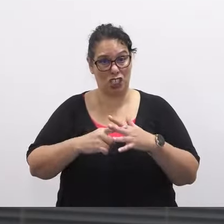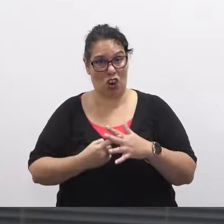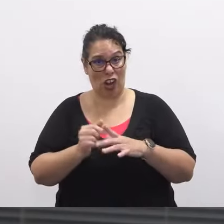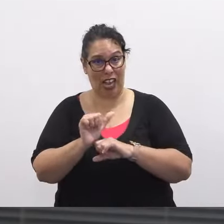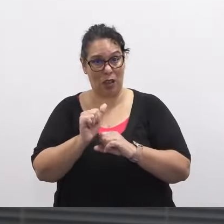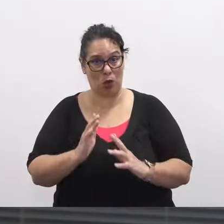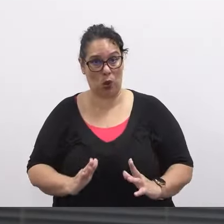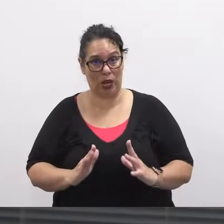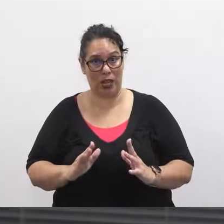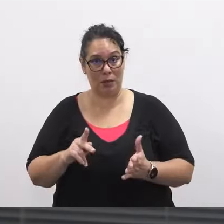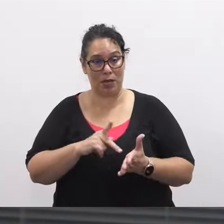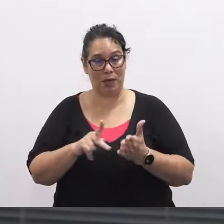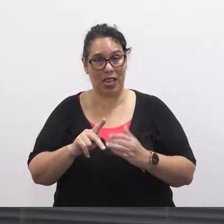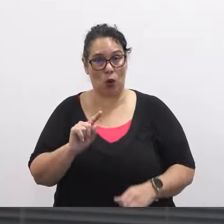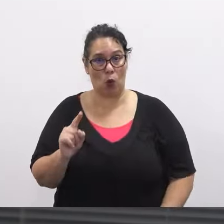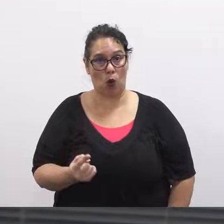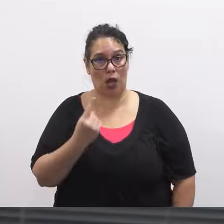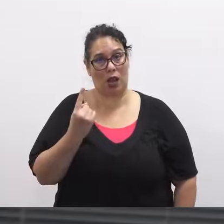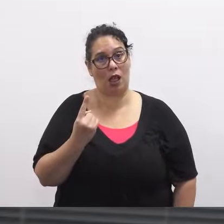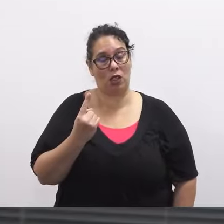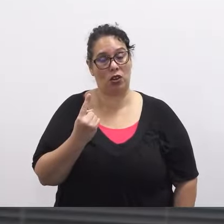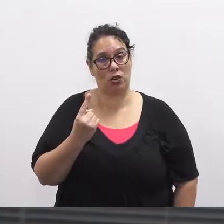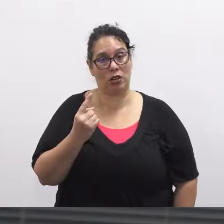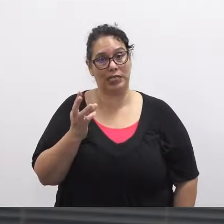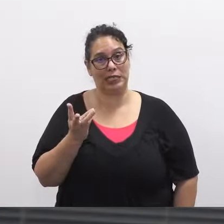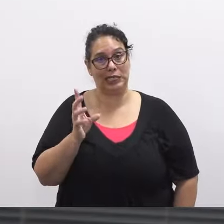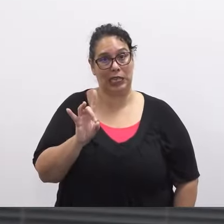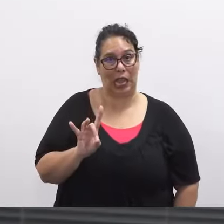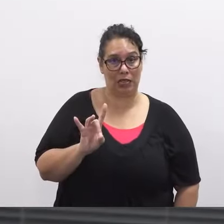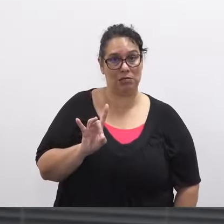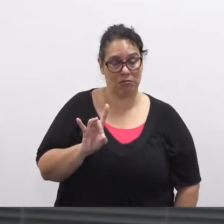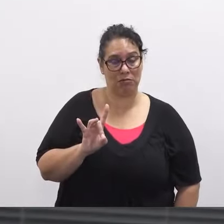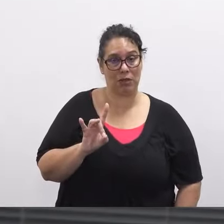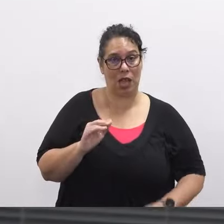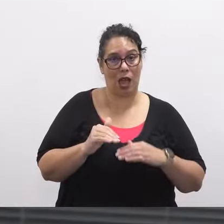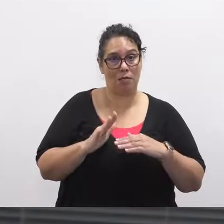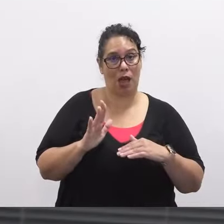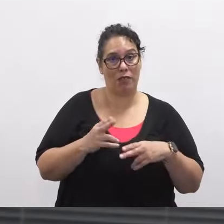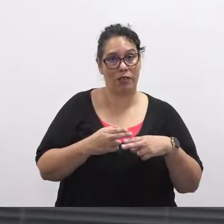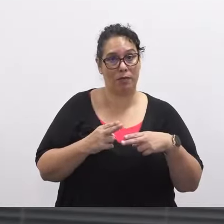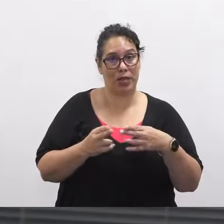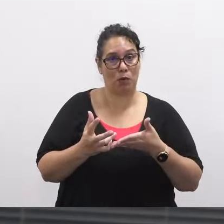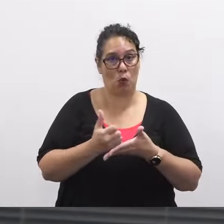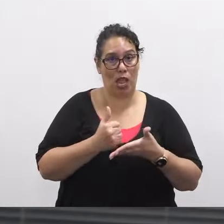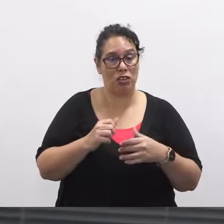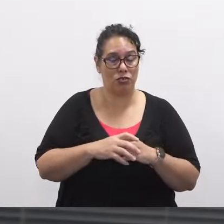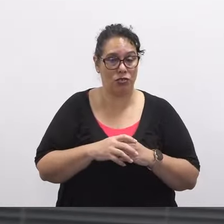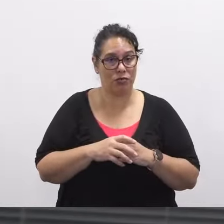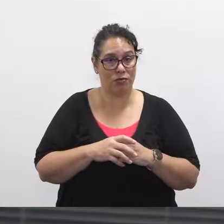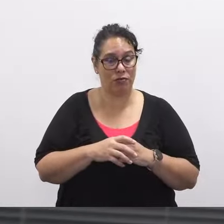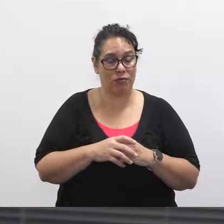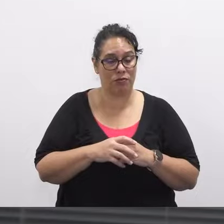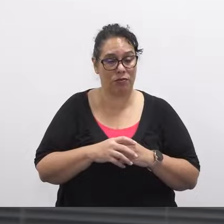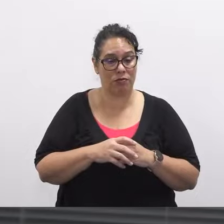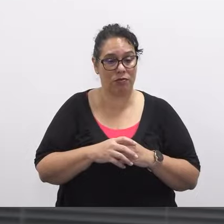they will be paid $1 and six cents above minimum wage and they won't get...